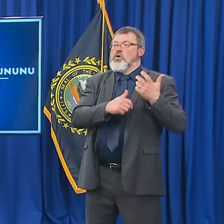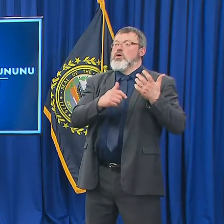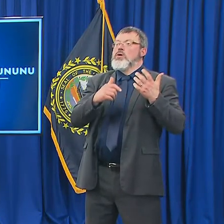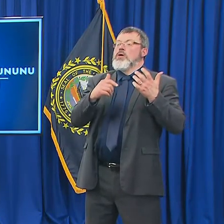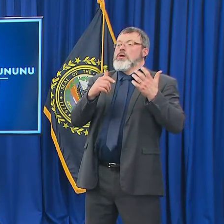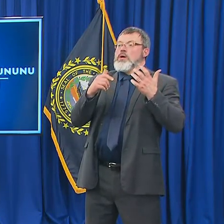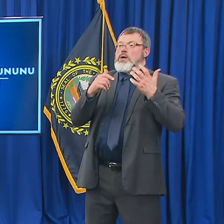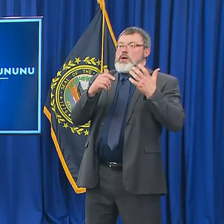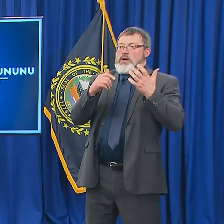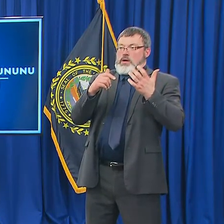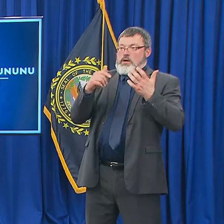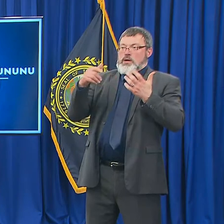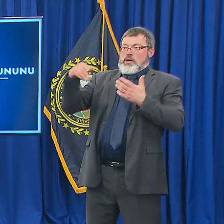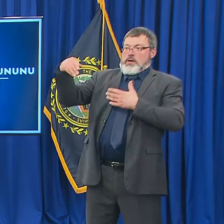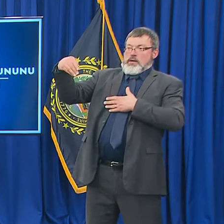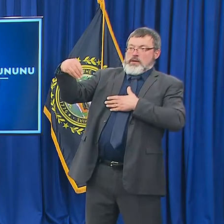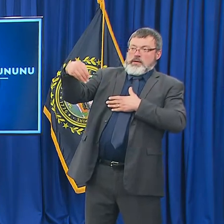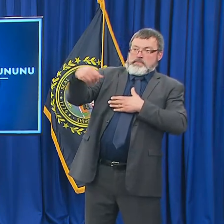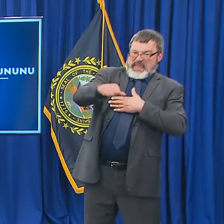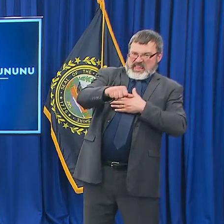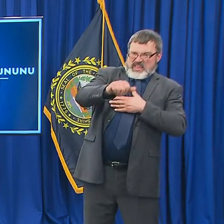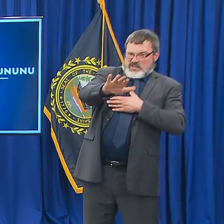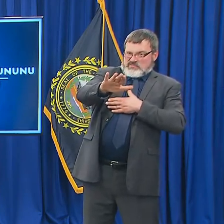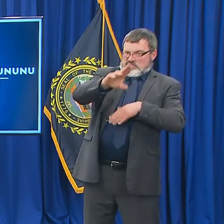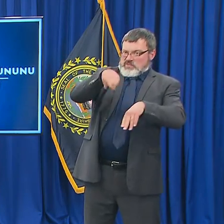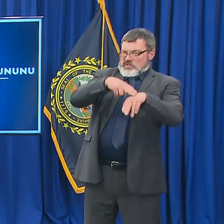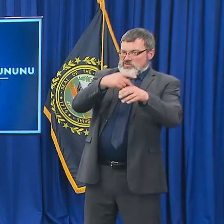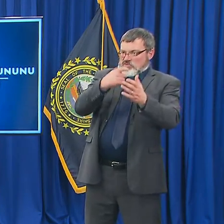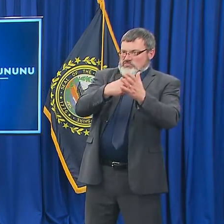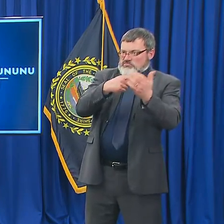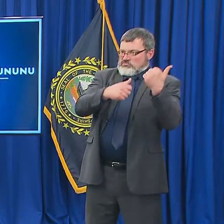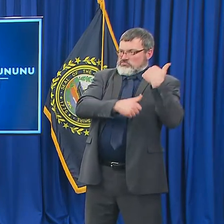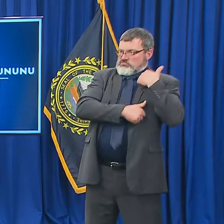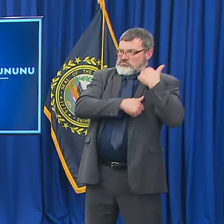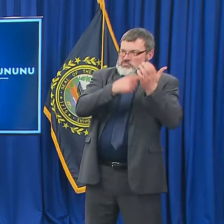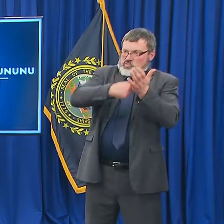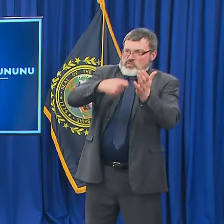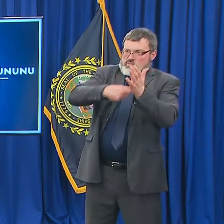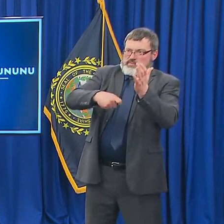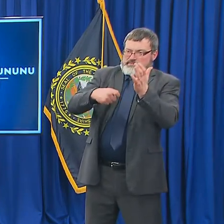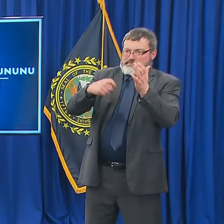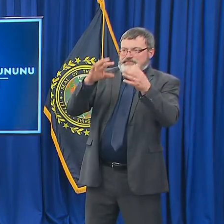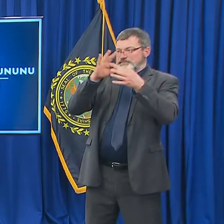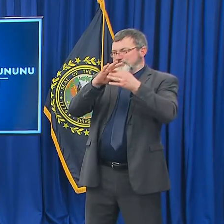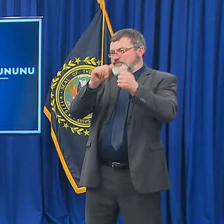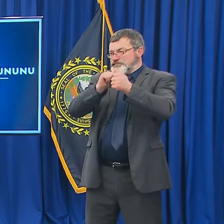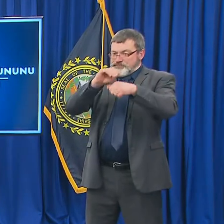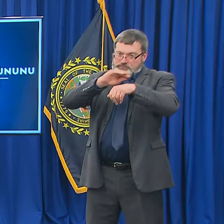that we use them for. As you noted come January 1, we cannot use at least